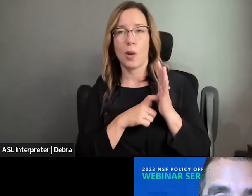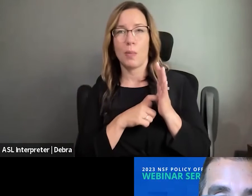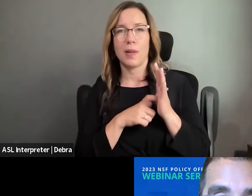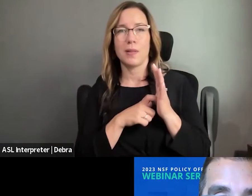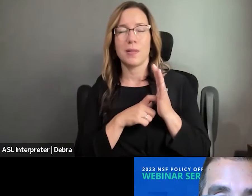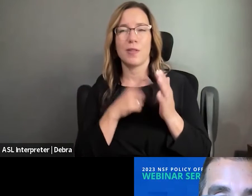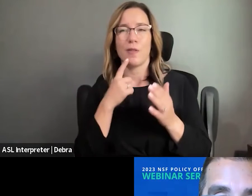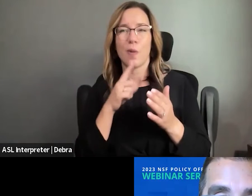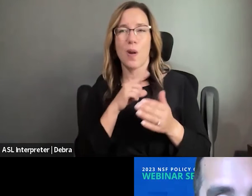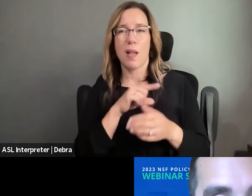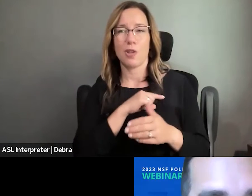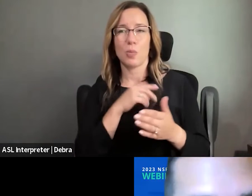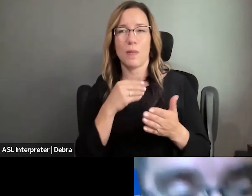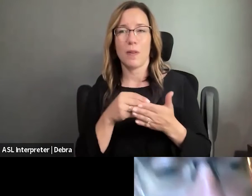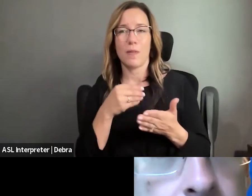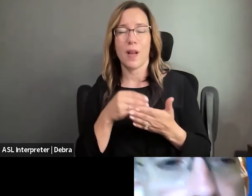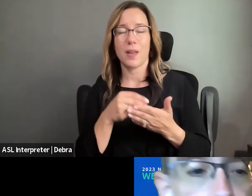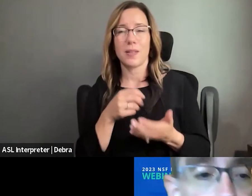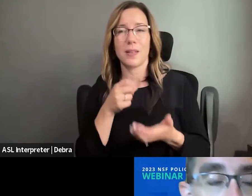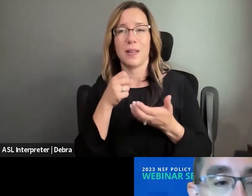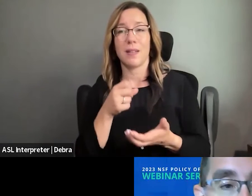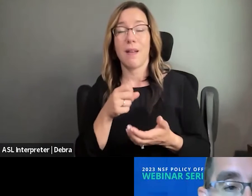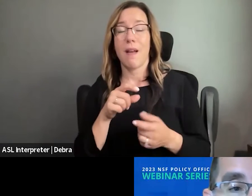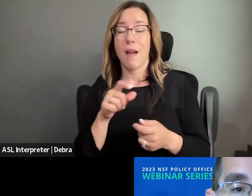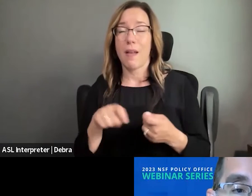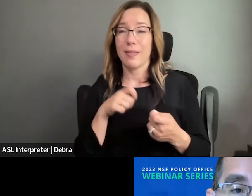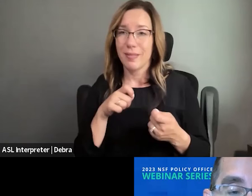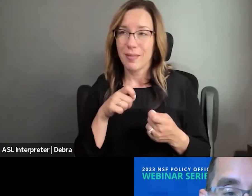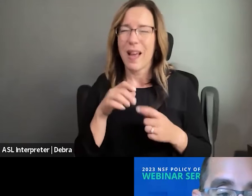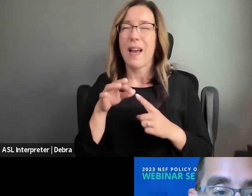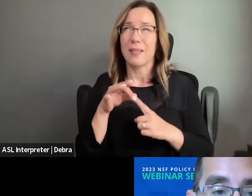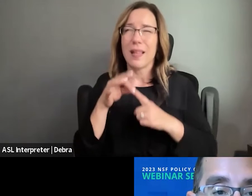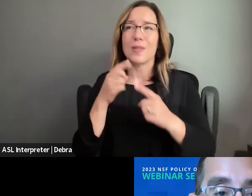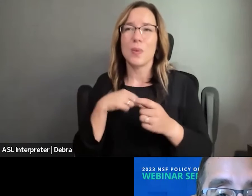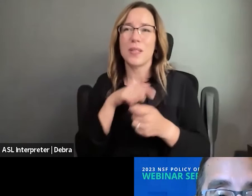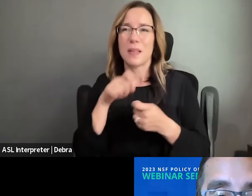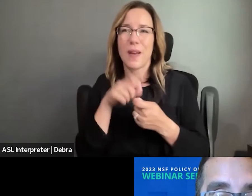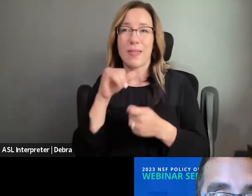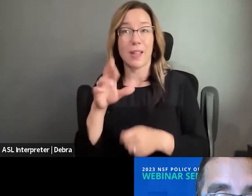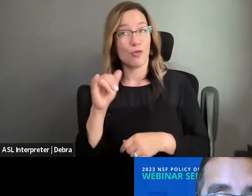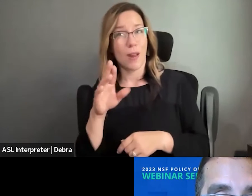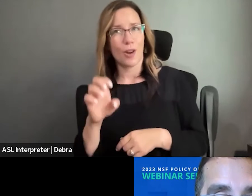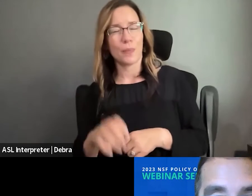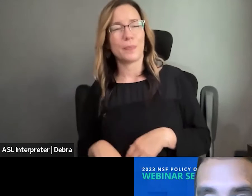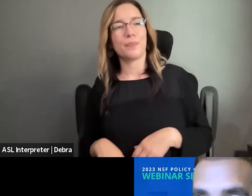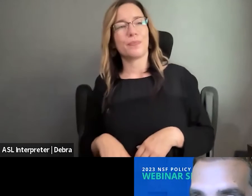for funding unless we specify it, and that is rare. What we're typically talking about